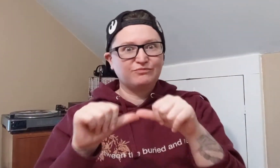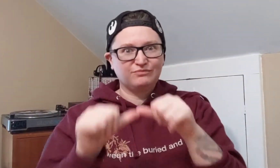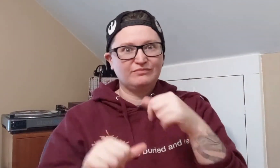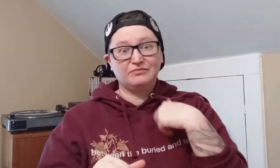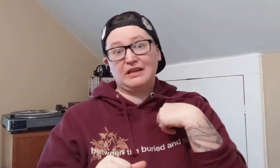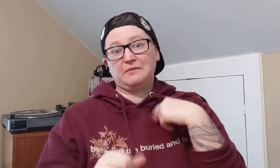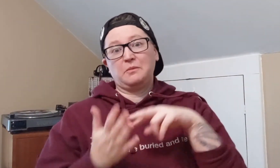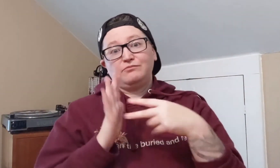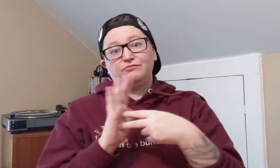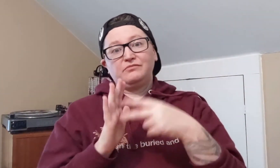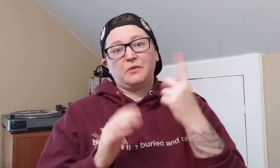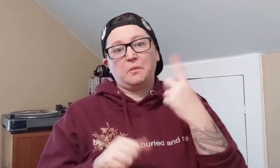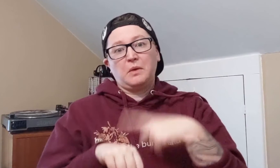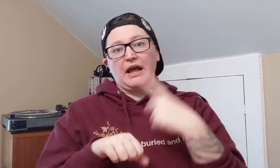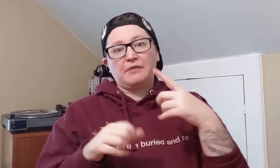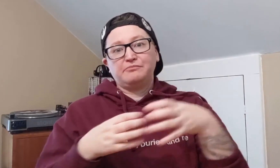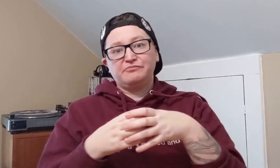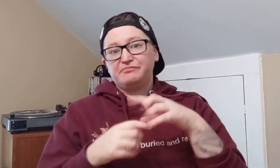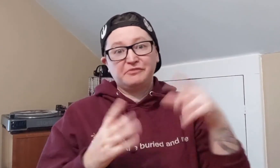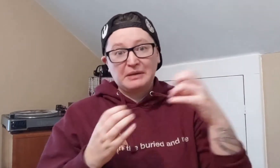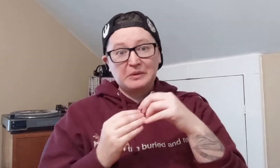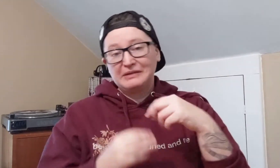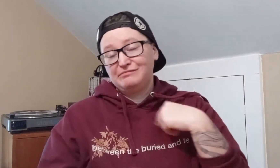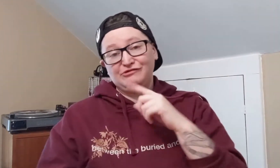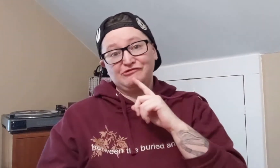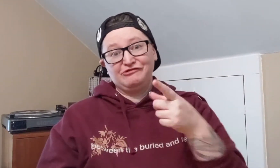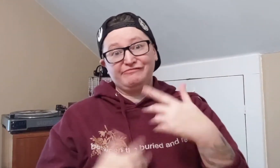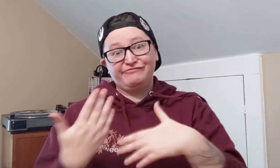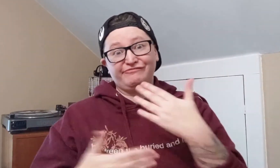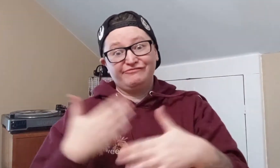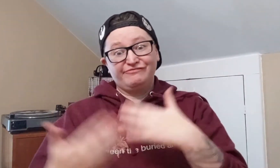said that we want to do some more of this so I thought you know maybe get a group together I